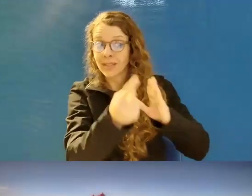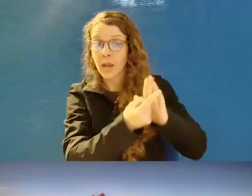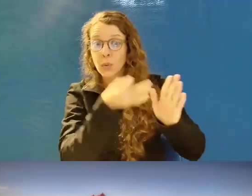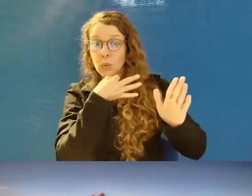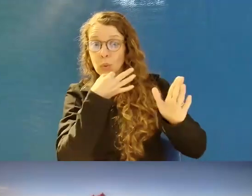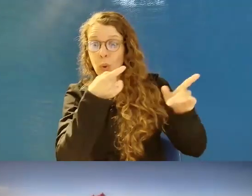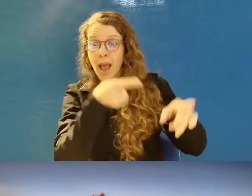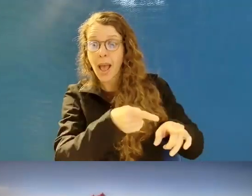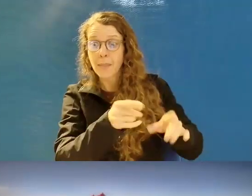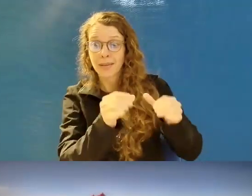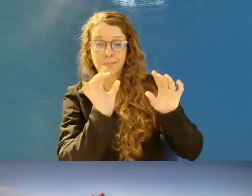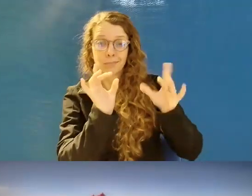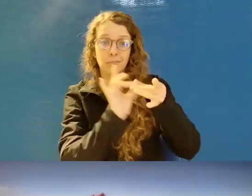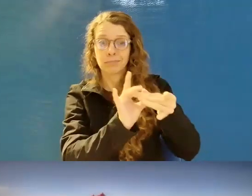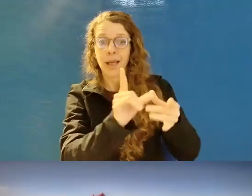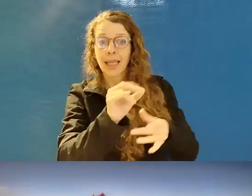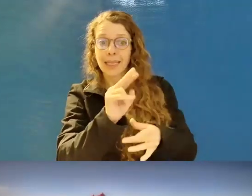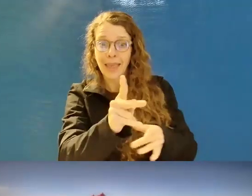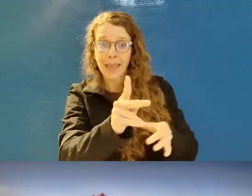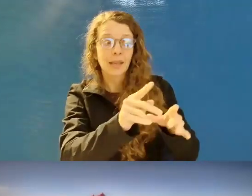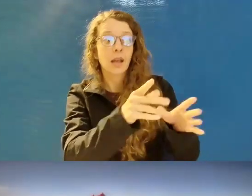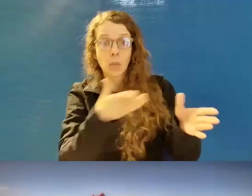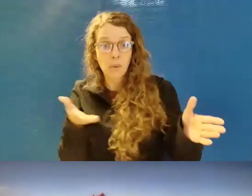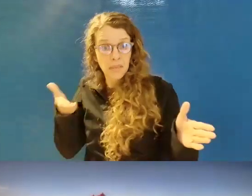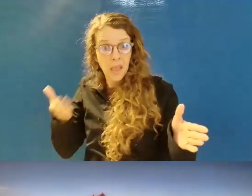Here's the Zoom link. I'll be there if you have any questions.